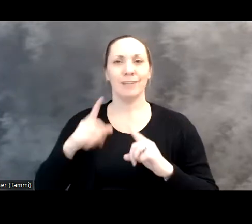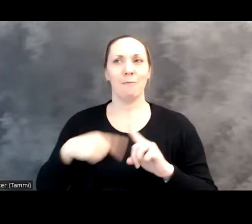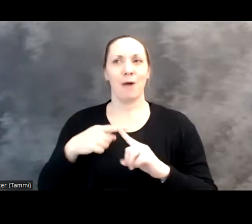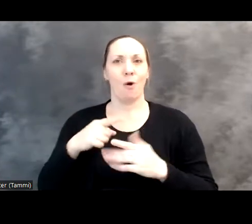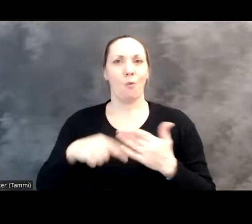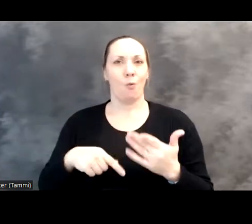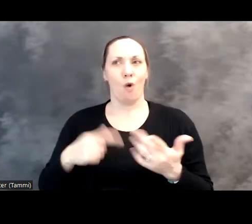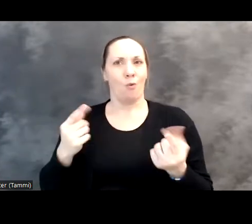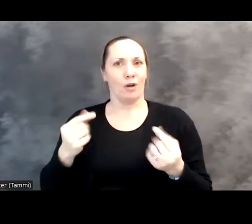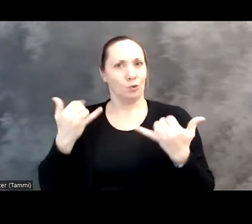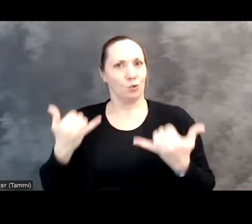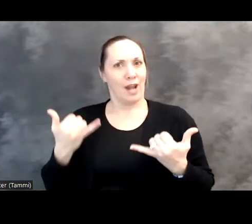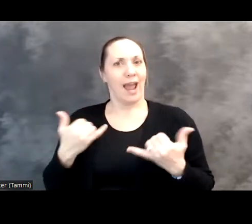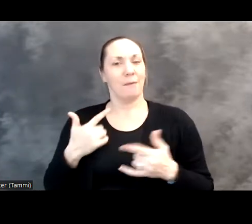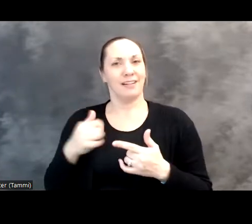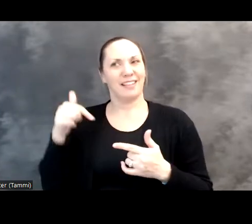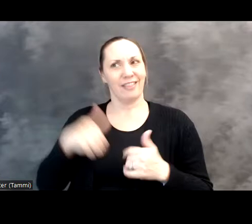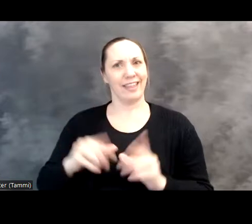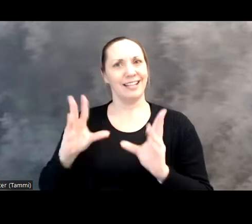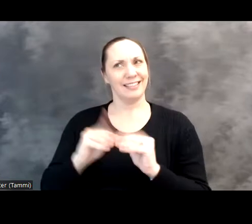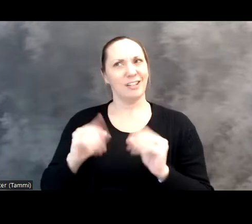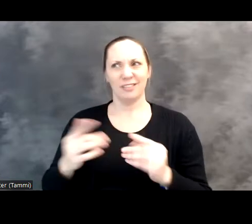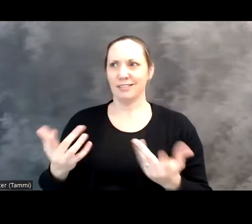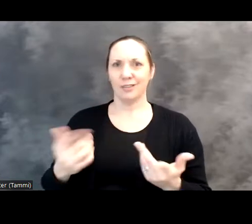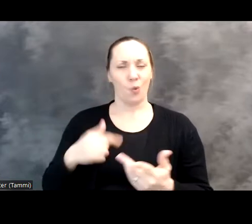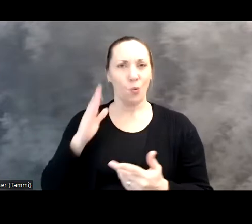right questions as well as raising awareness.